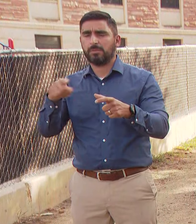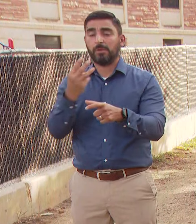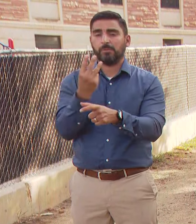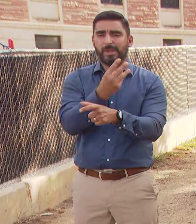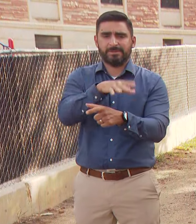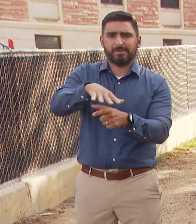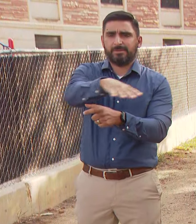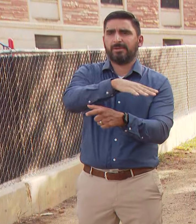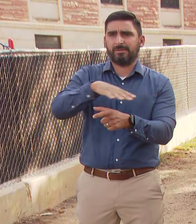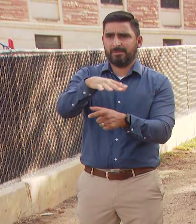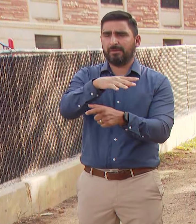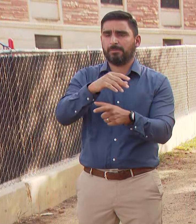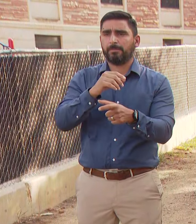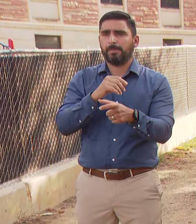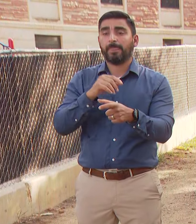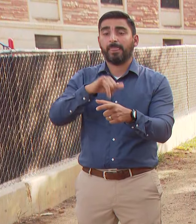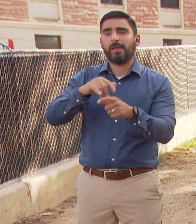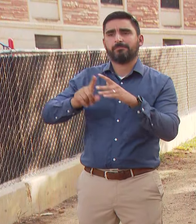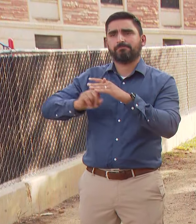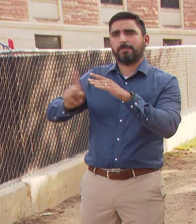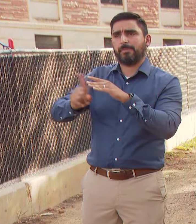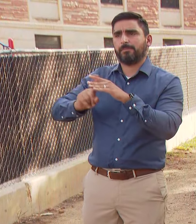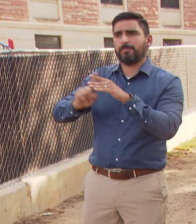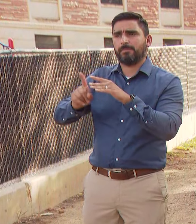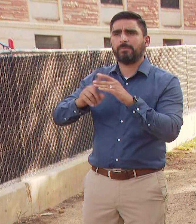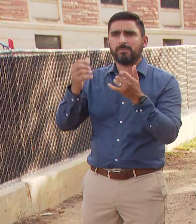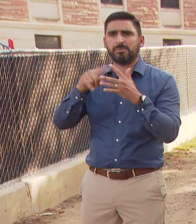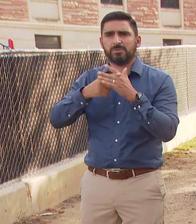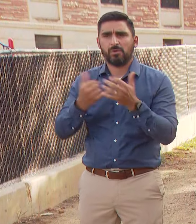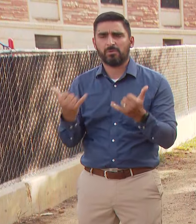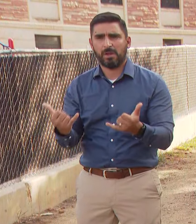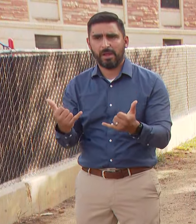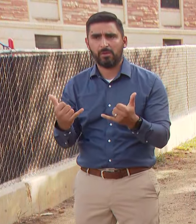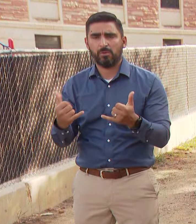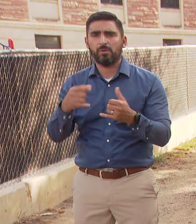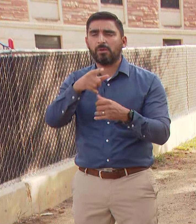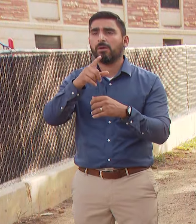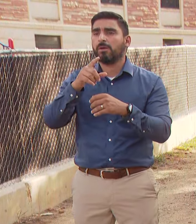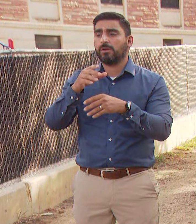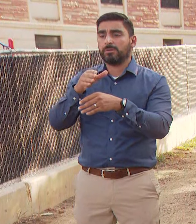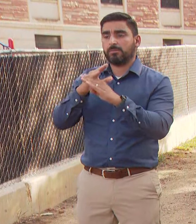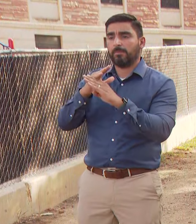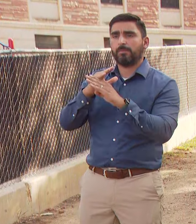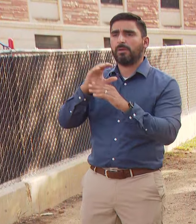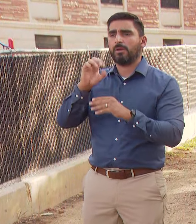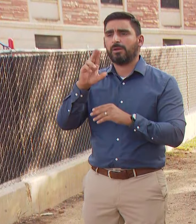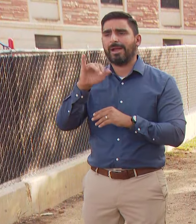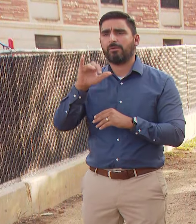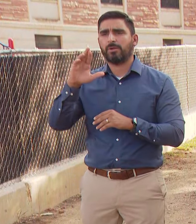place and have took uh took place stops just west of County road 97. And if you drew a line basically from